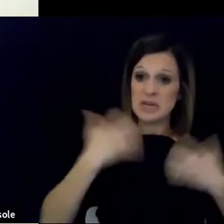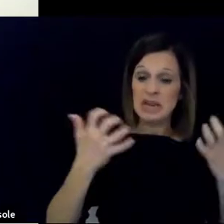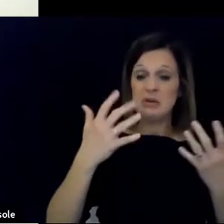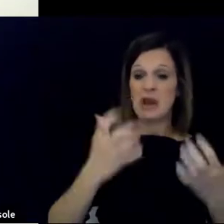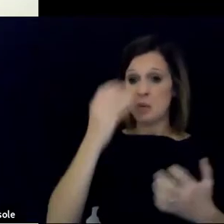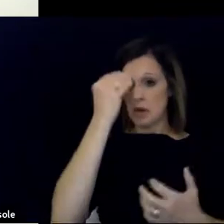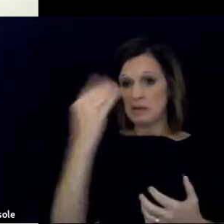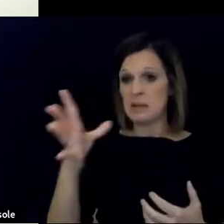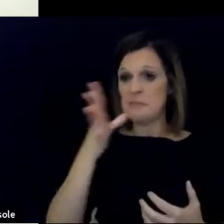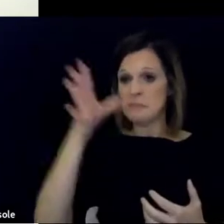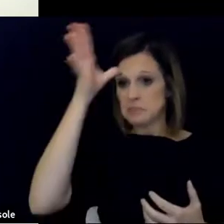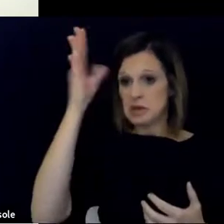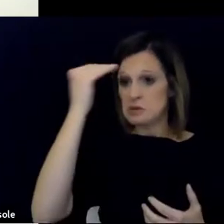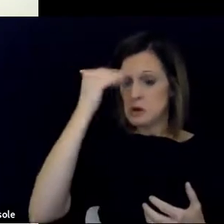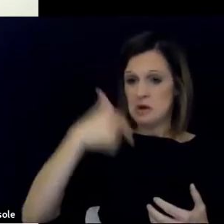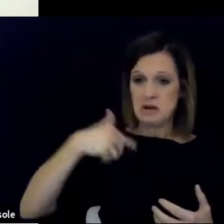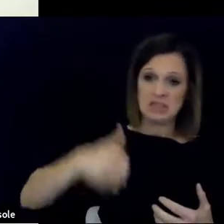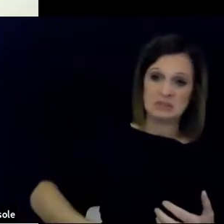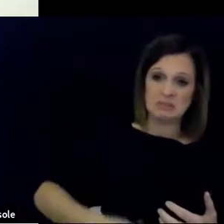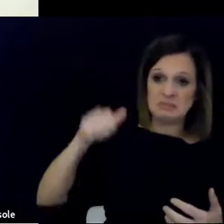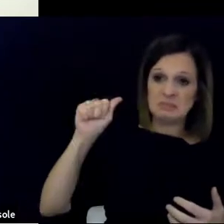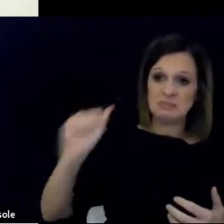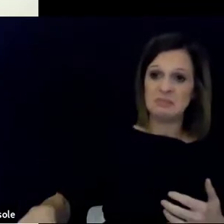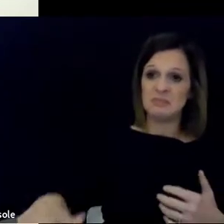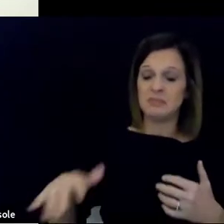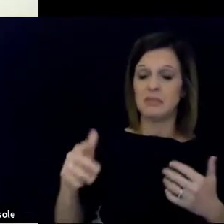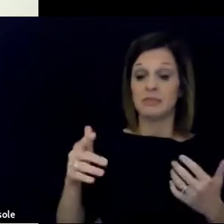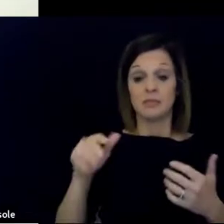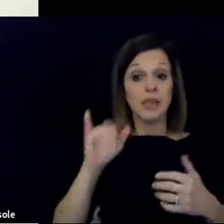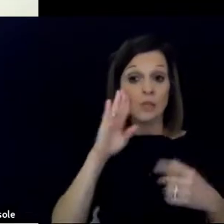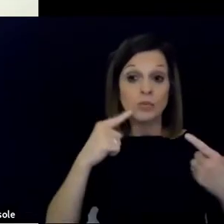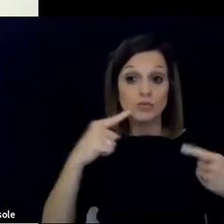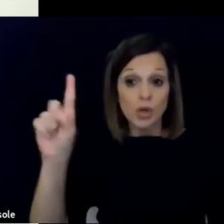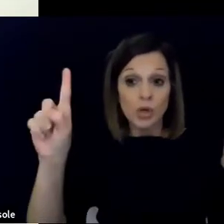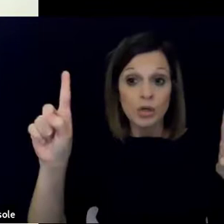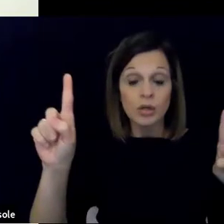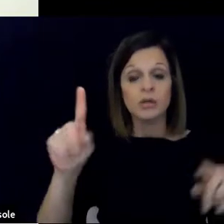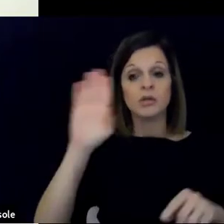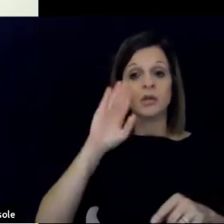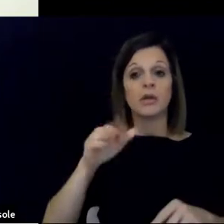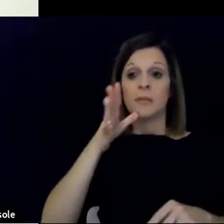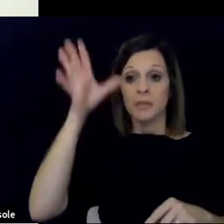that button out, and that will work. And you know, mom and dad will be panicked